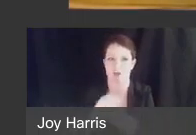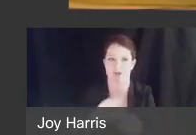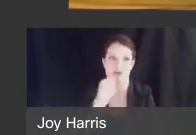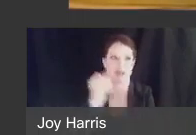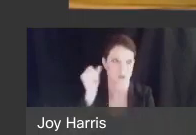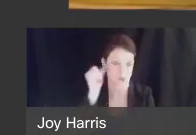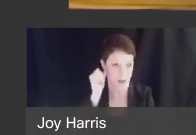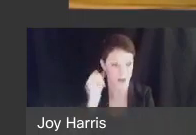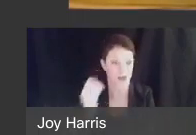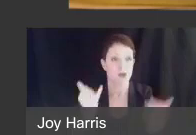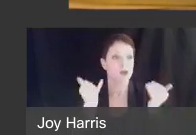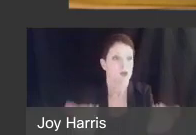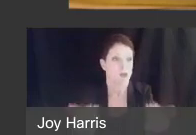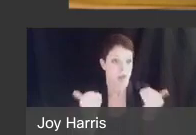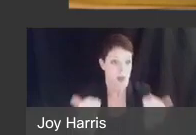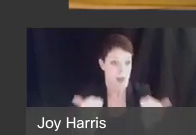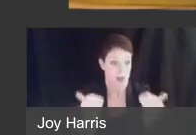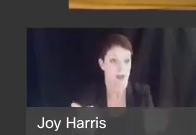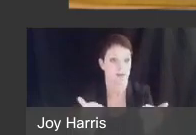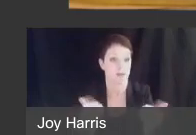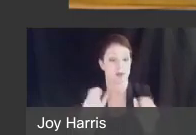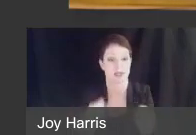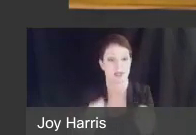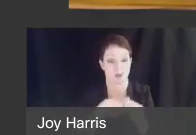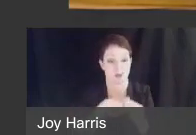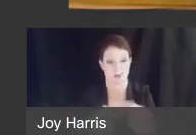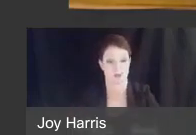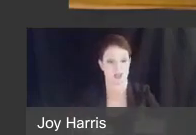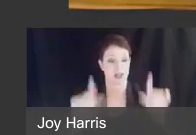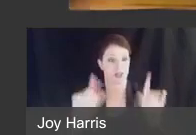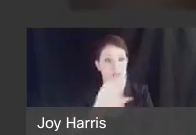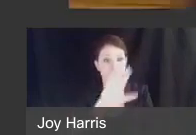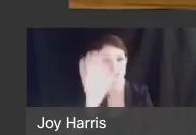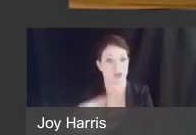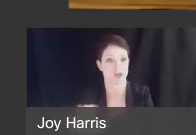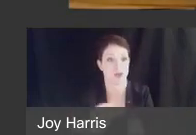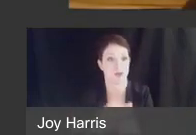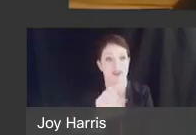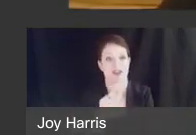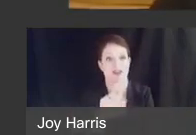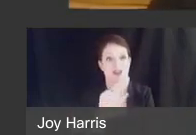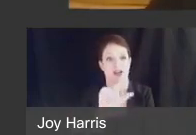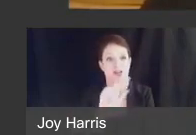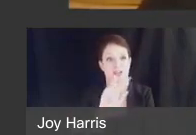I was able to get into the Zoom with Dr. Levine and did ask her about your point of